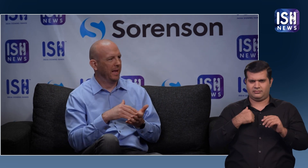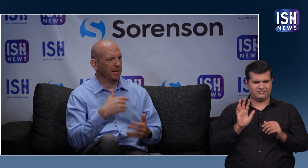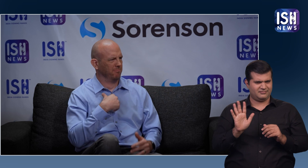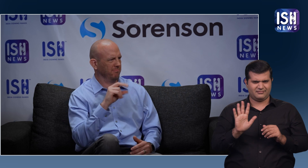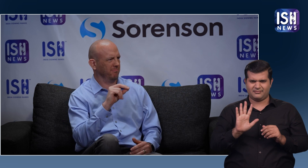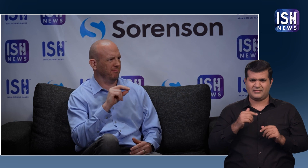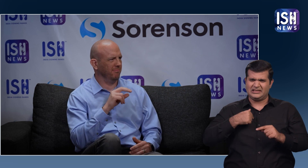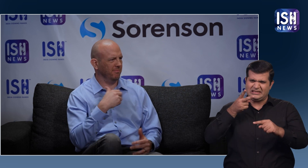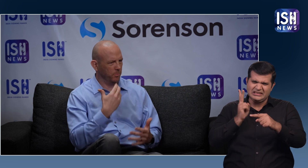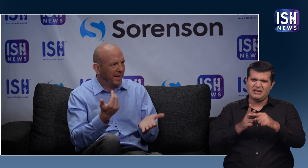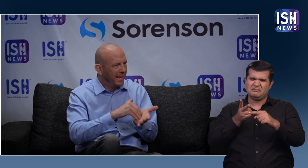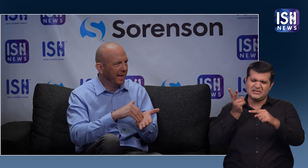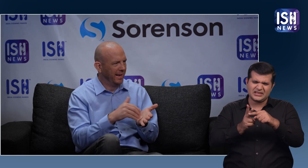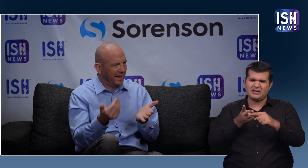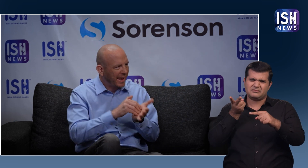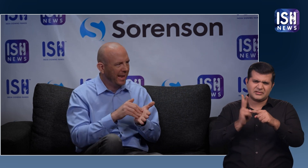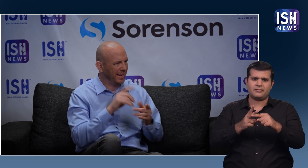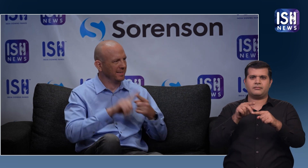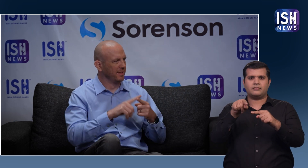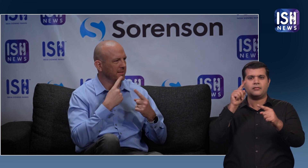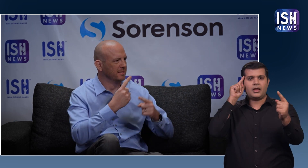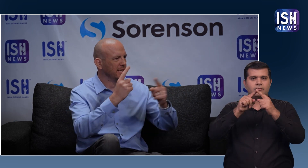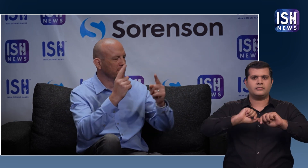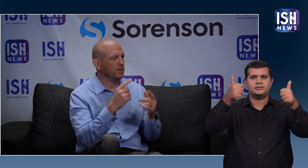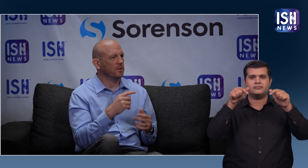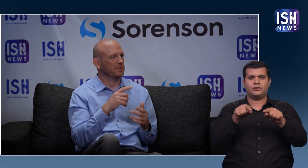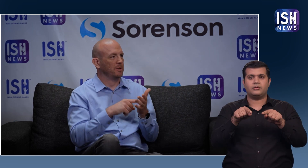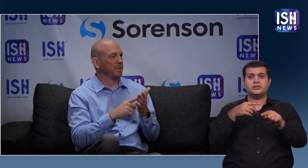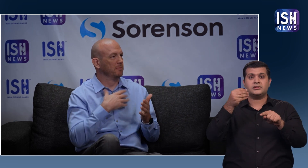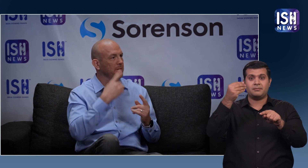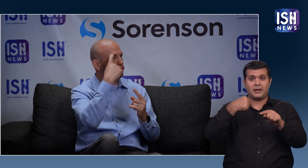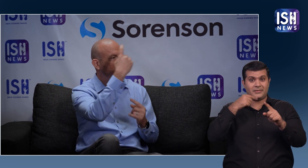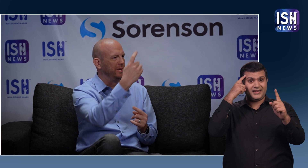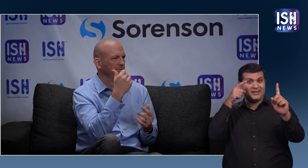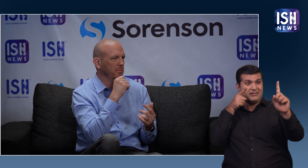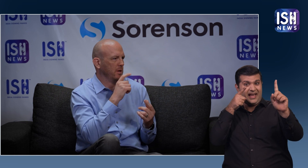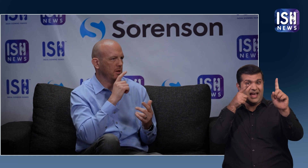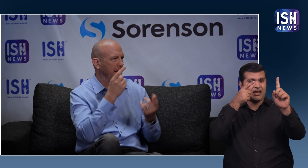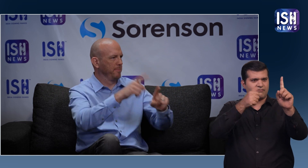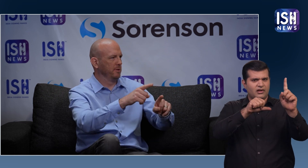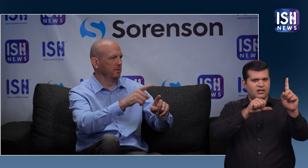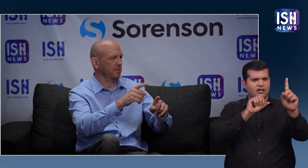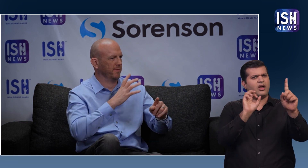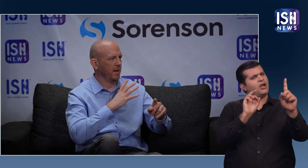Not me. I kept trying again and again till I succeeded. Sometimes I have a dream but that does not happen. Its fine!